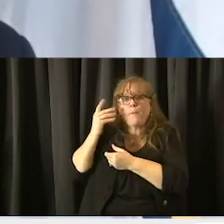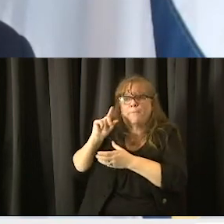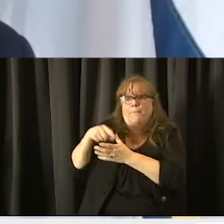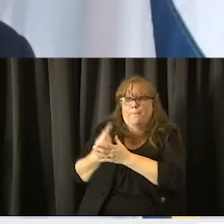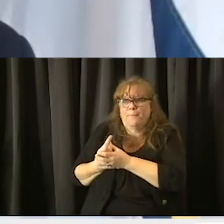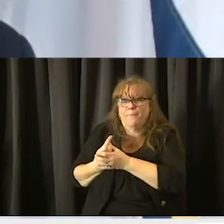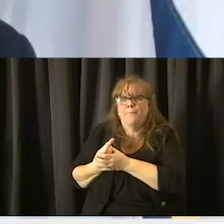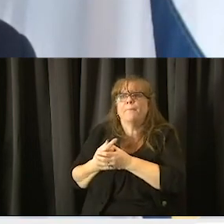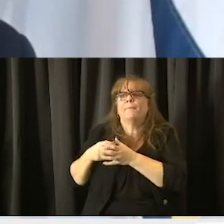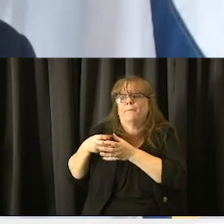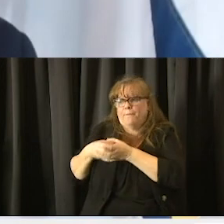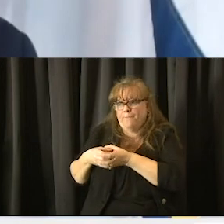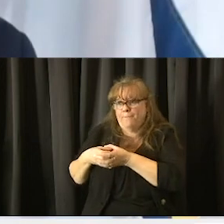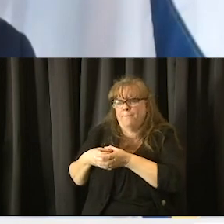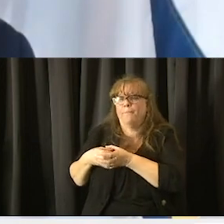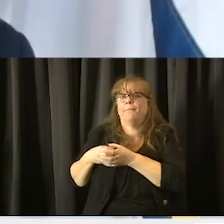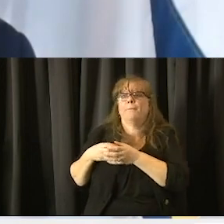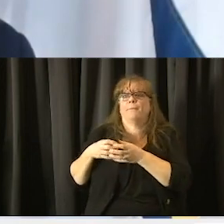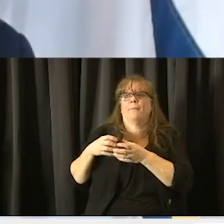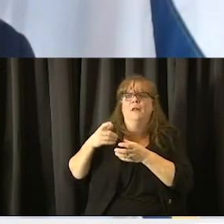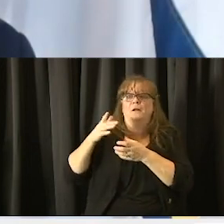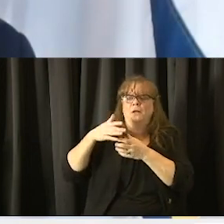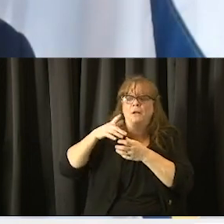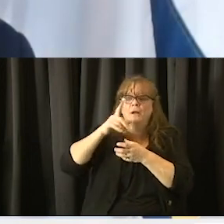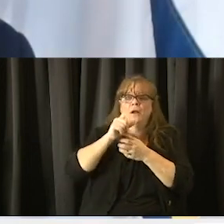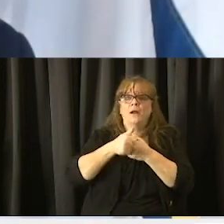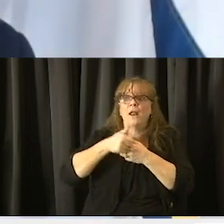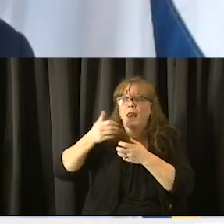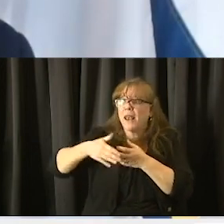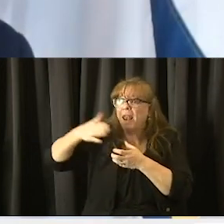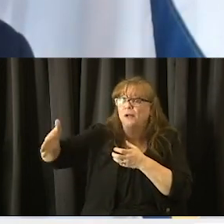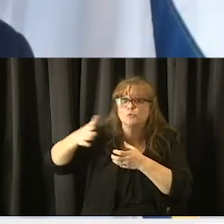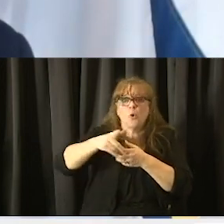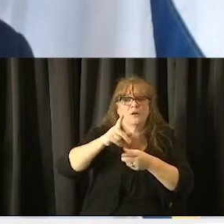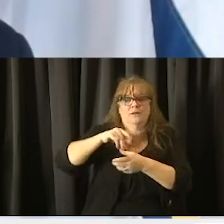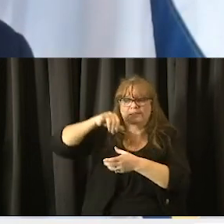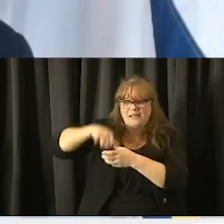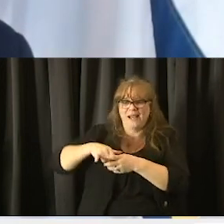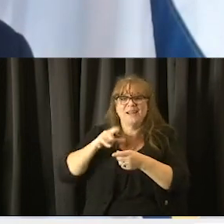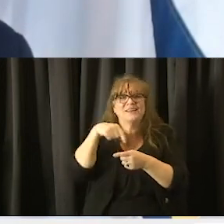and new year celebrate with the people we live with uh or if you have a bubble of folks that